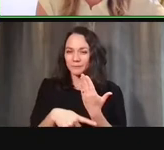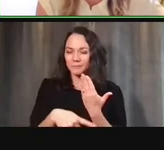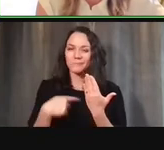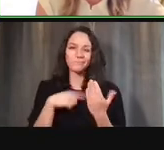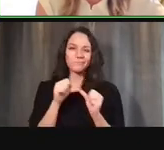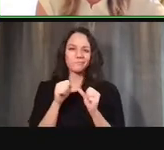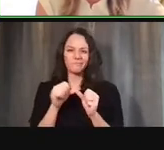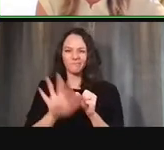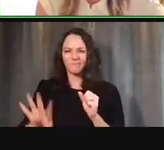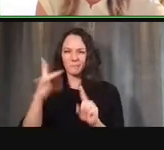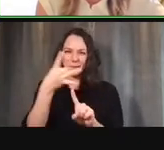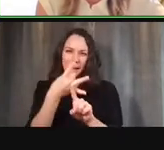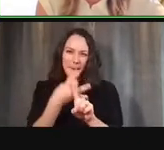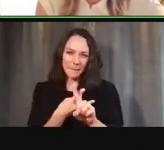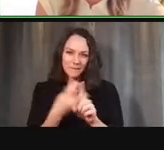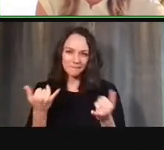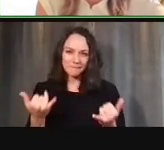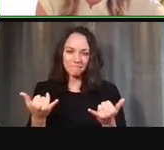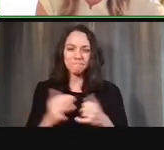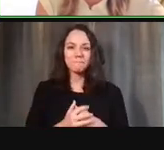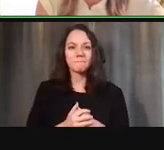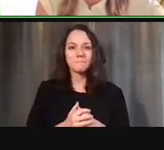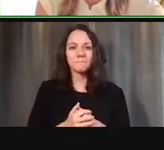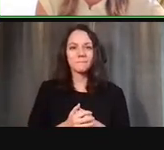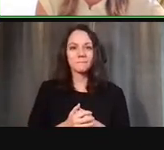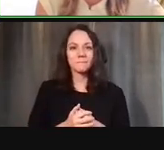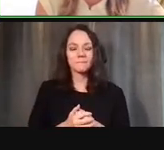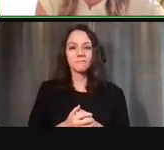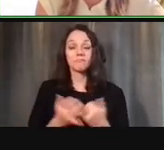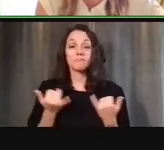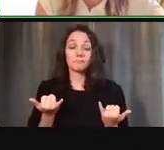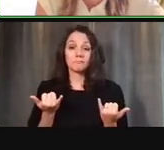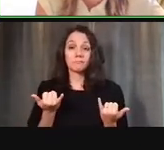now, and we're at a point where we've collected